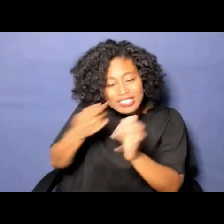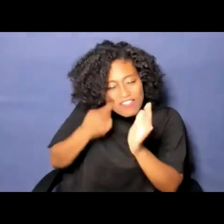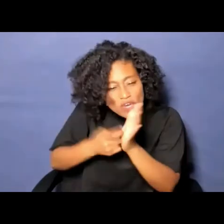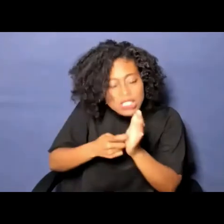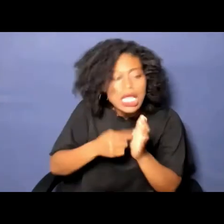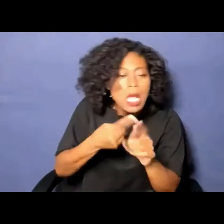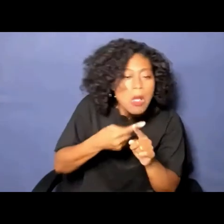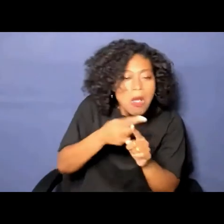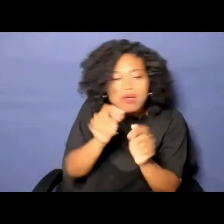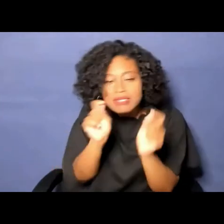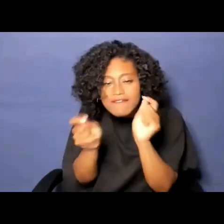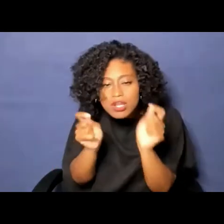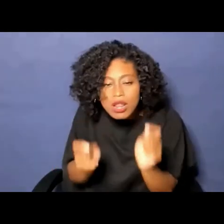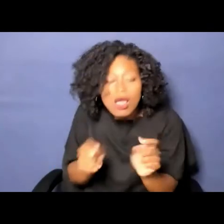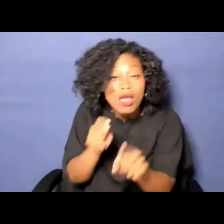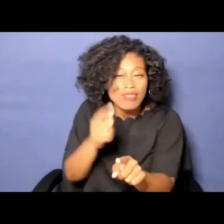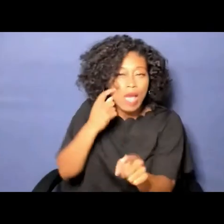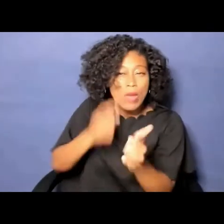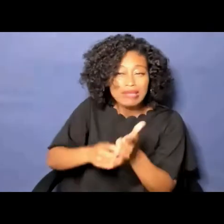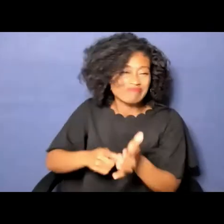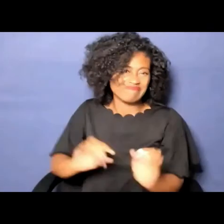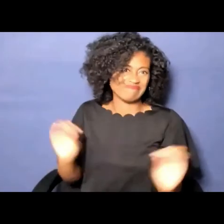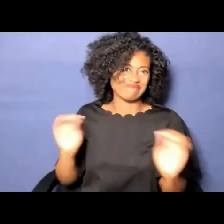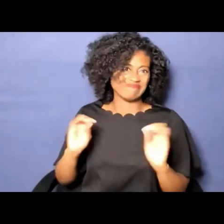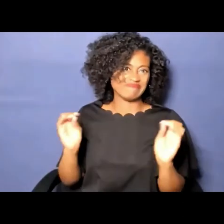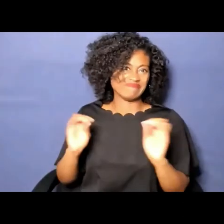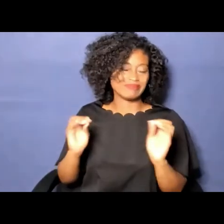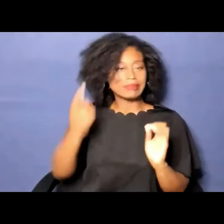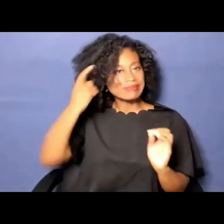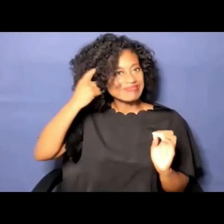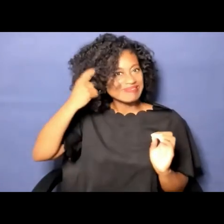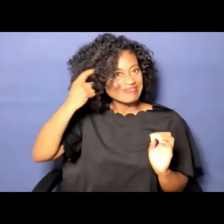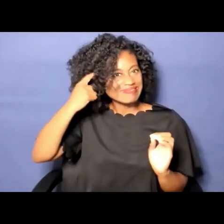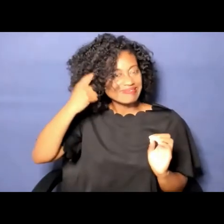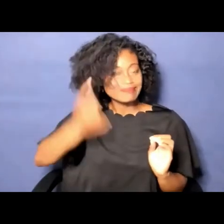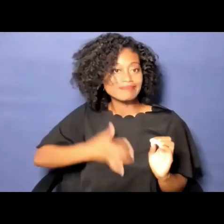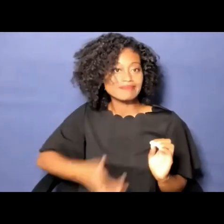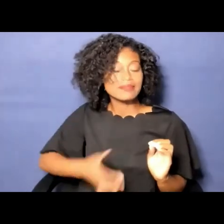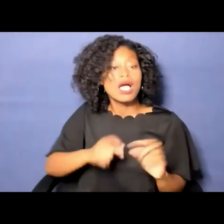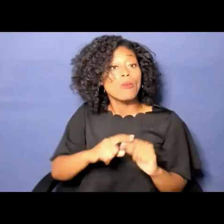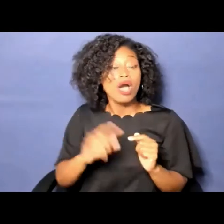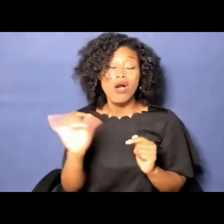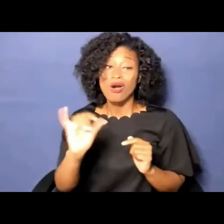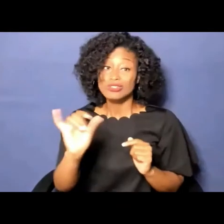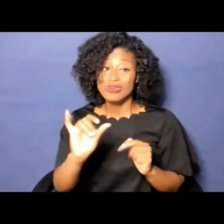A 2nd hypothesis is that we have it natural tendency toward social categorization.